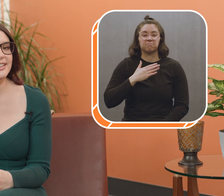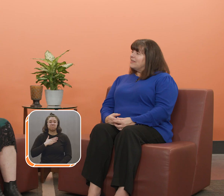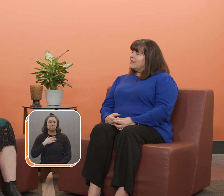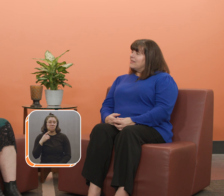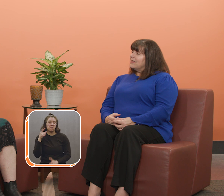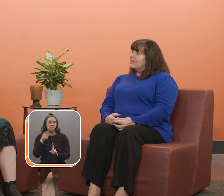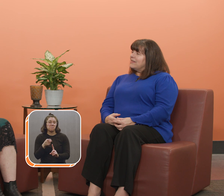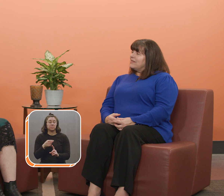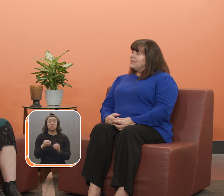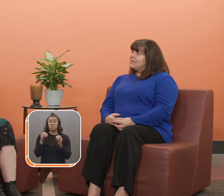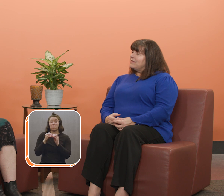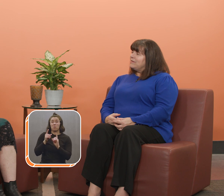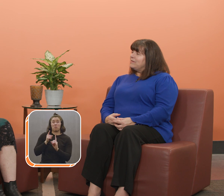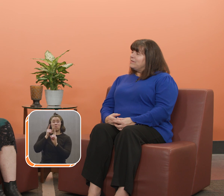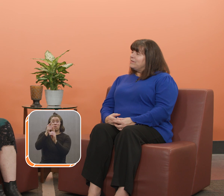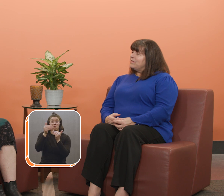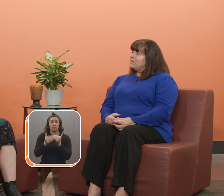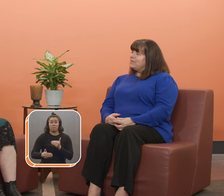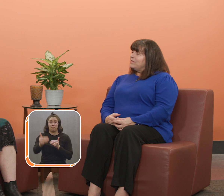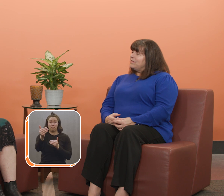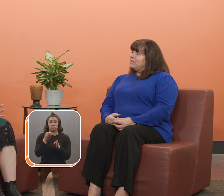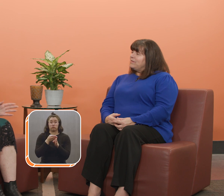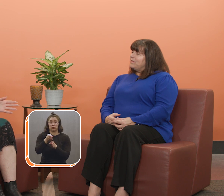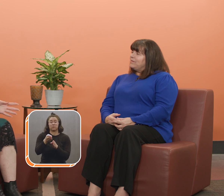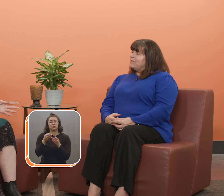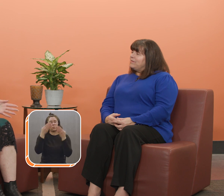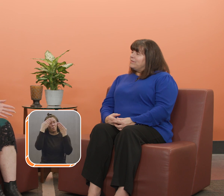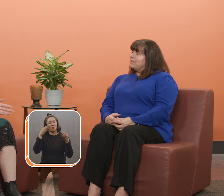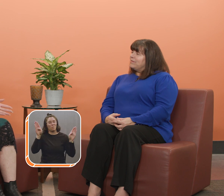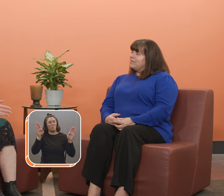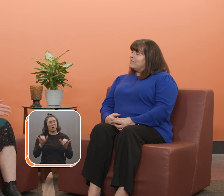As for a more long-term career goal, I'm trying to stay open-minded.